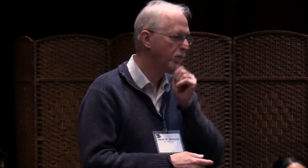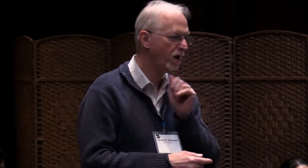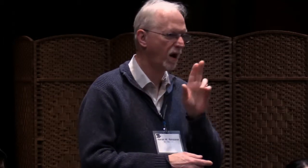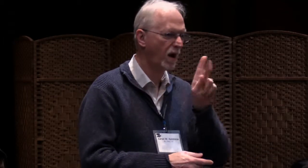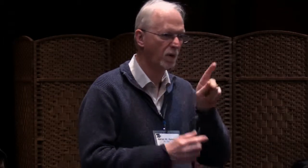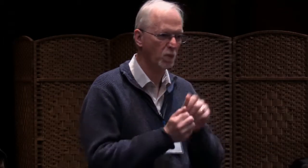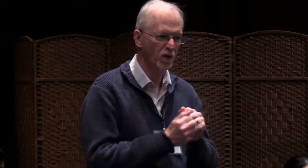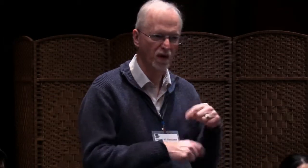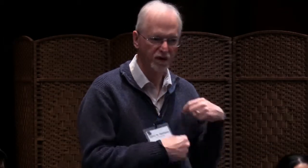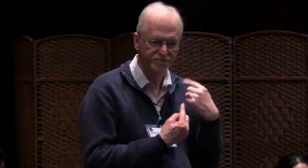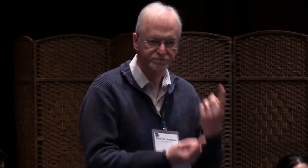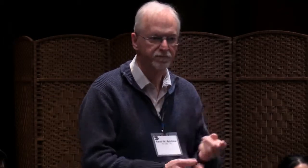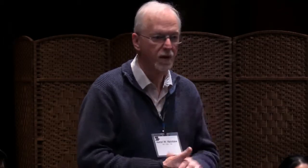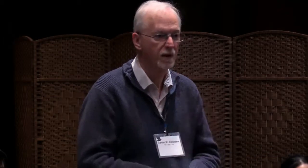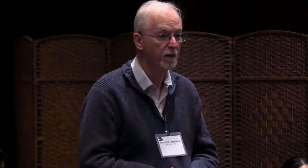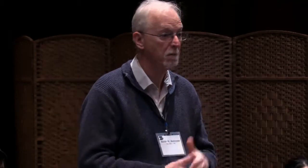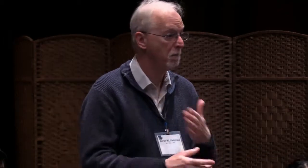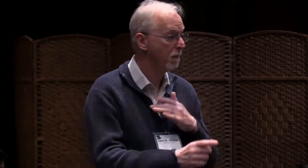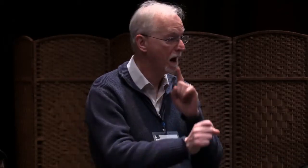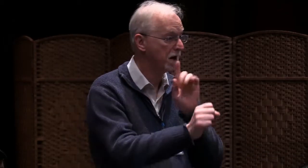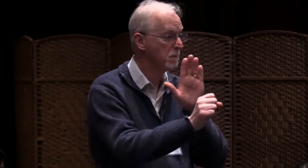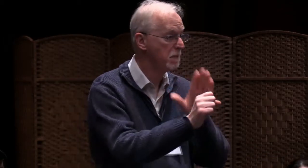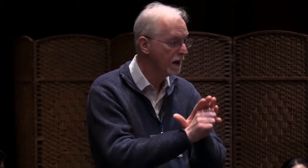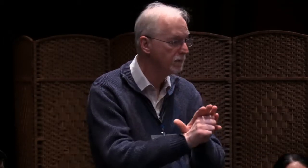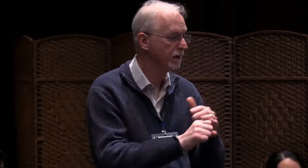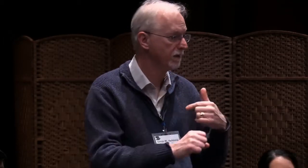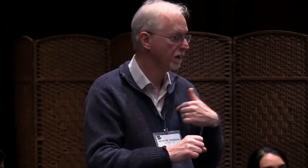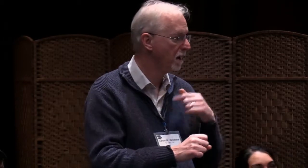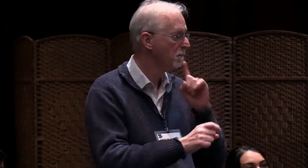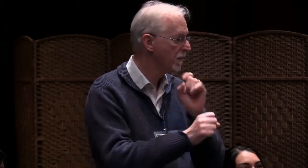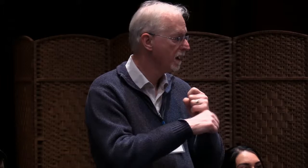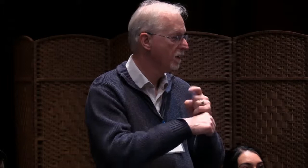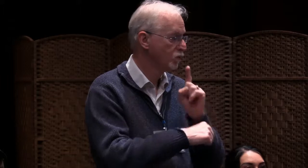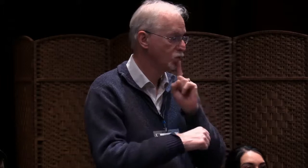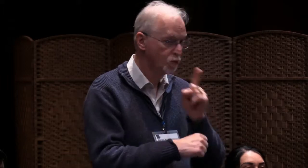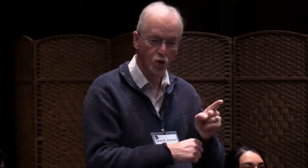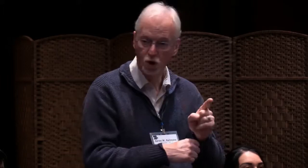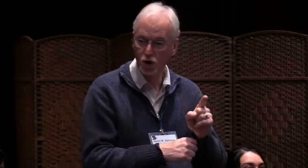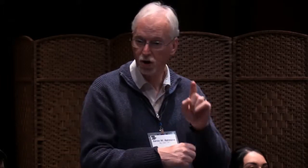I've been here the whole time and you've been putting up with me.